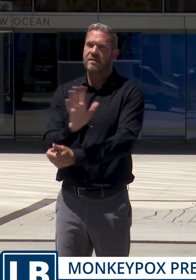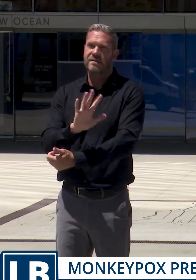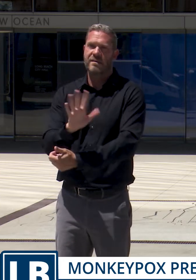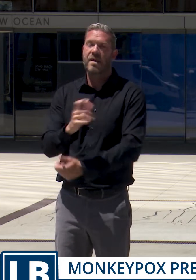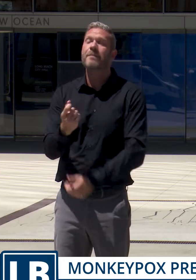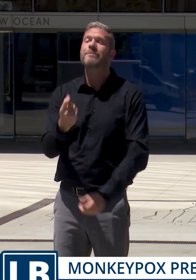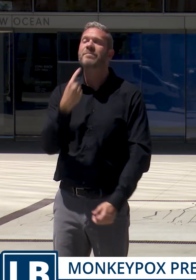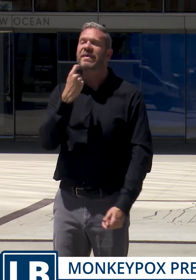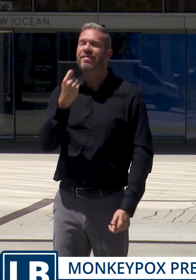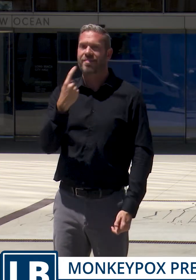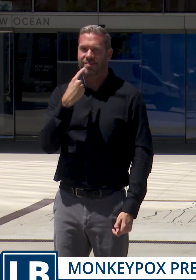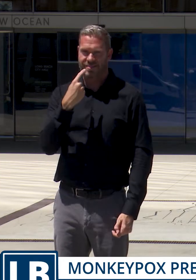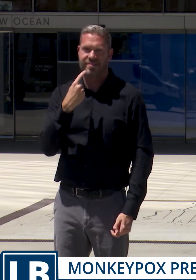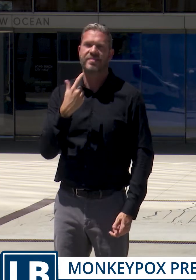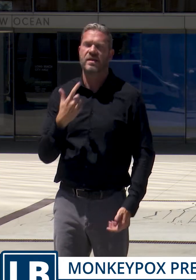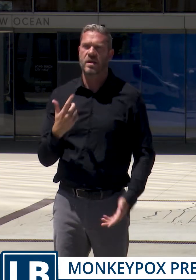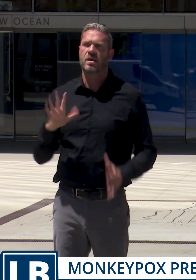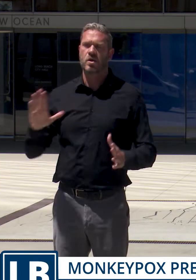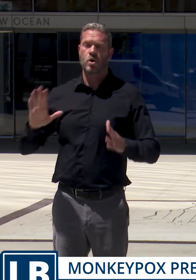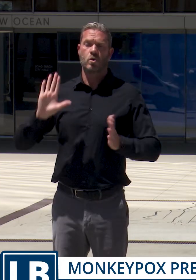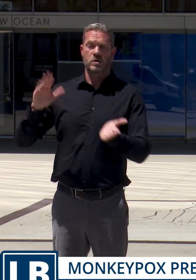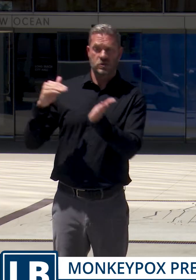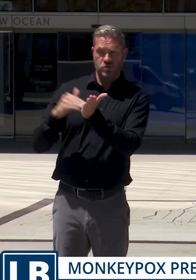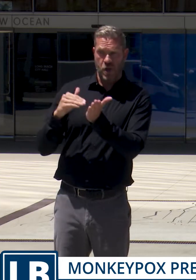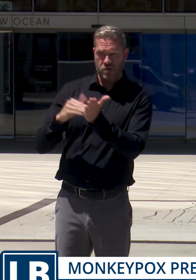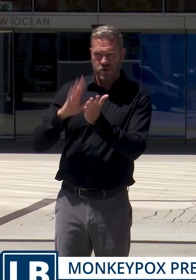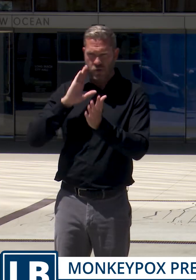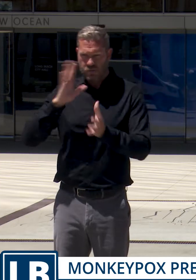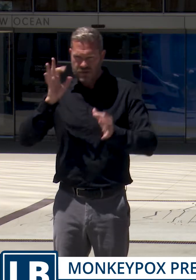will determine the need for this treatment with their patients and in consultation with the